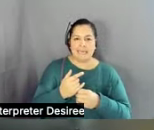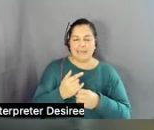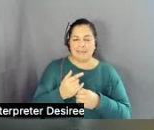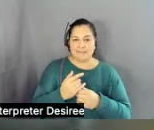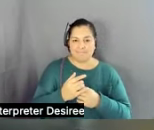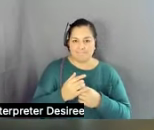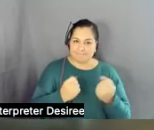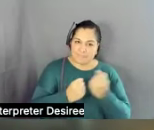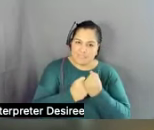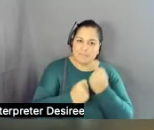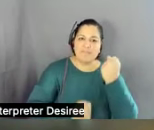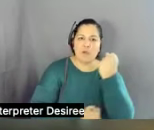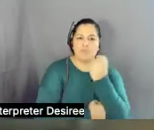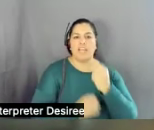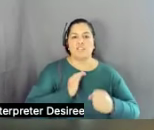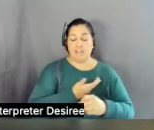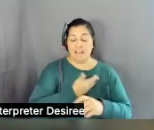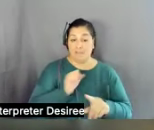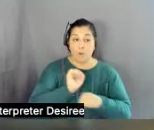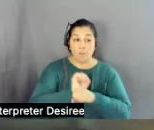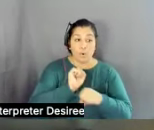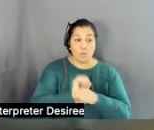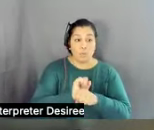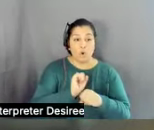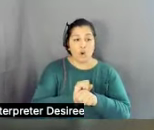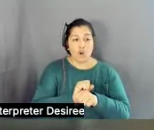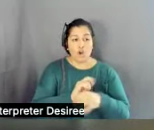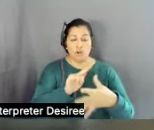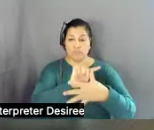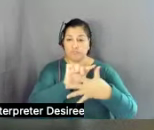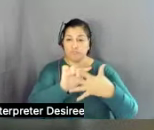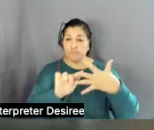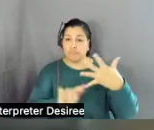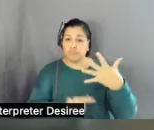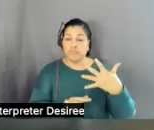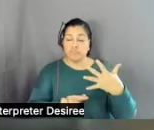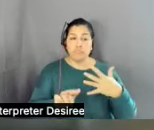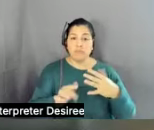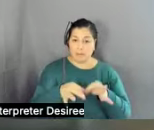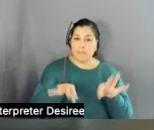are important and I think also lend to a, a way of thinking about how,